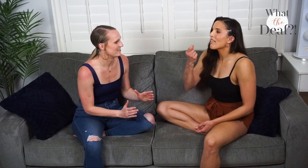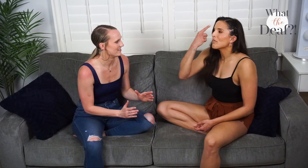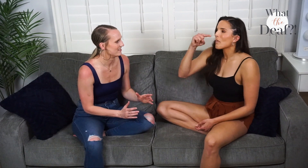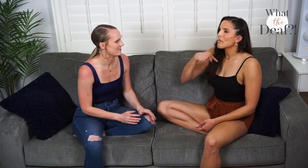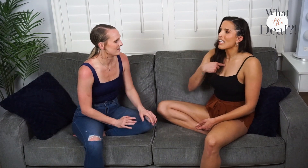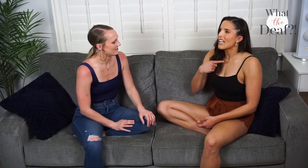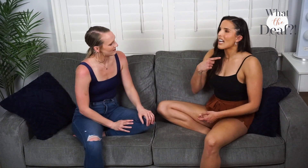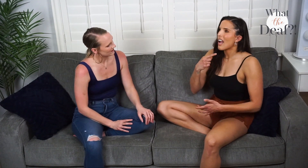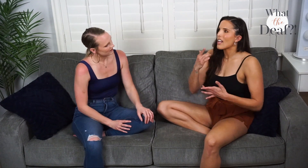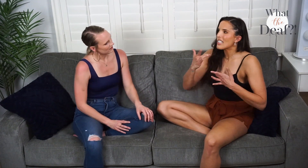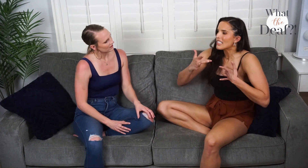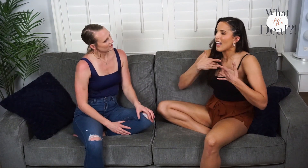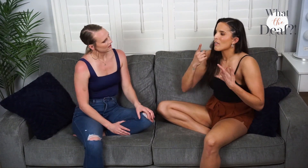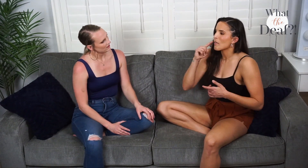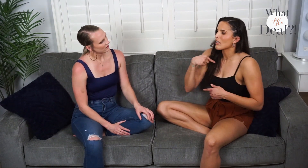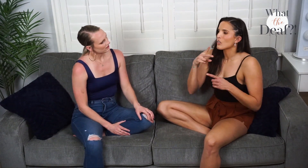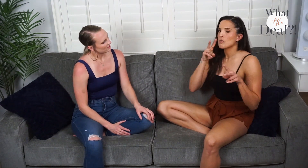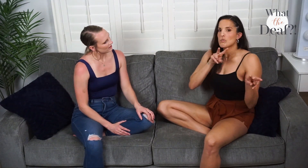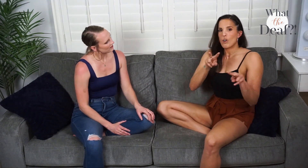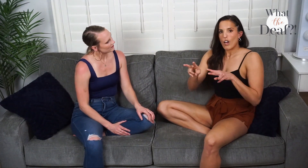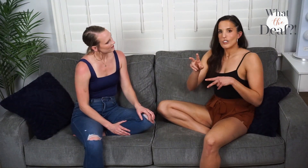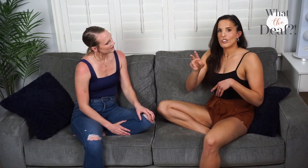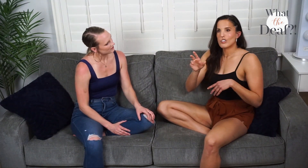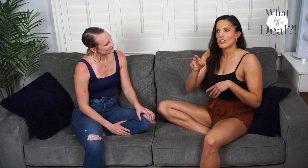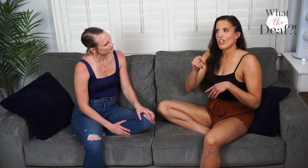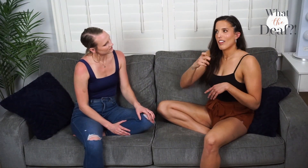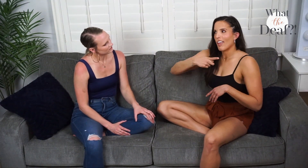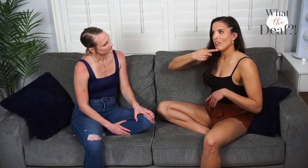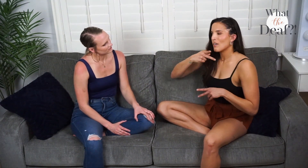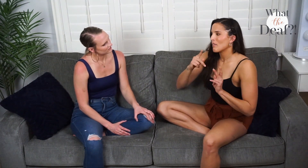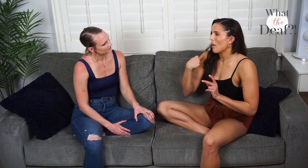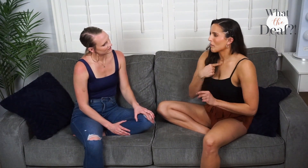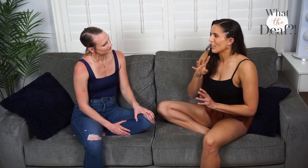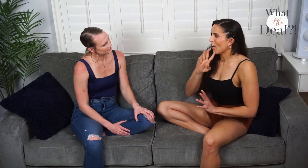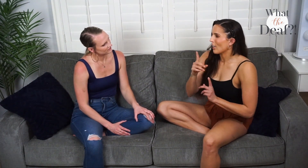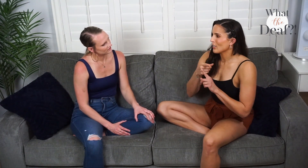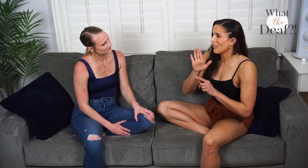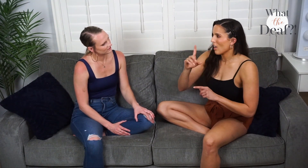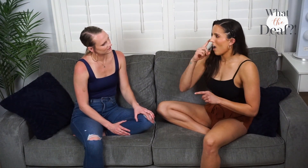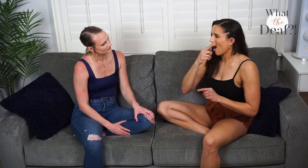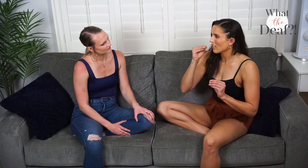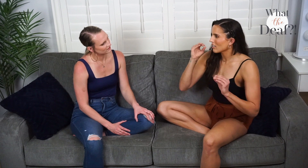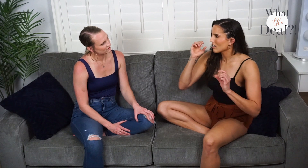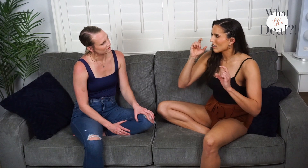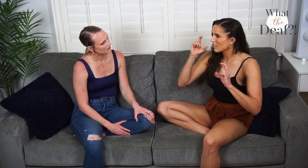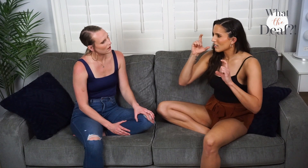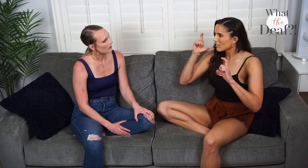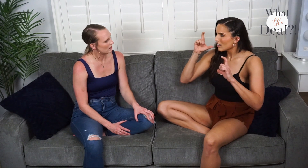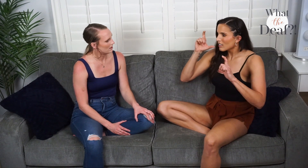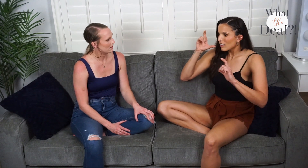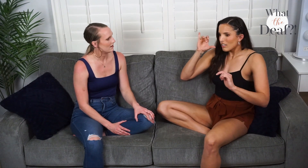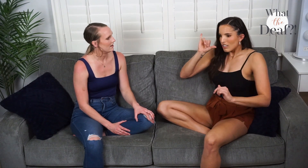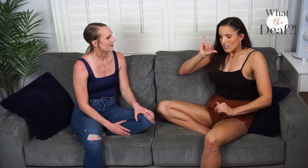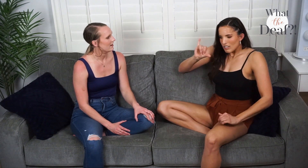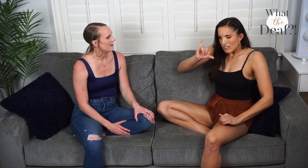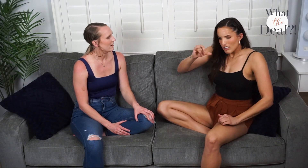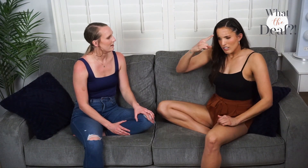And for me, it's exciting for me to watch hearing people that I talk to, their eyes light up and get bigger.